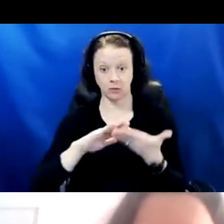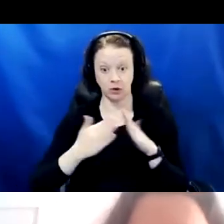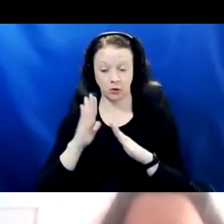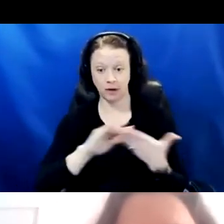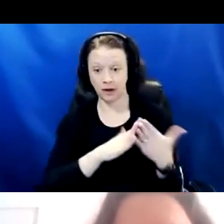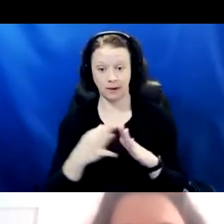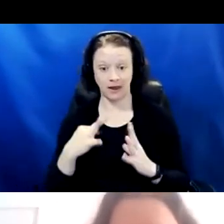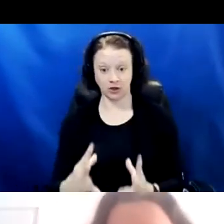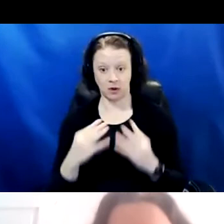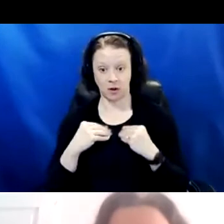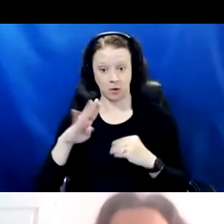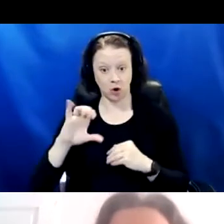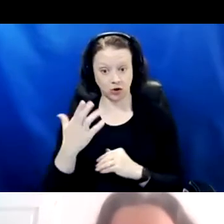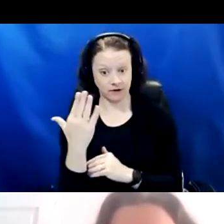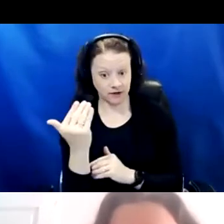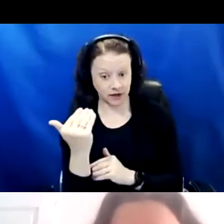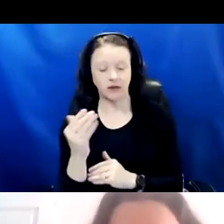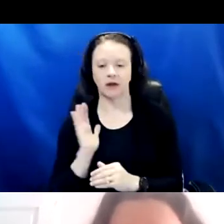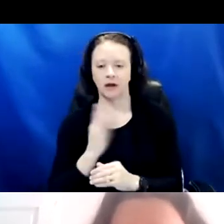of course, our next question is